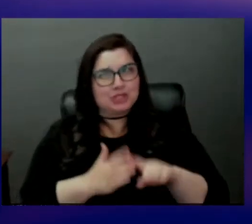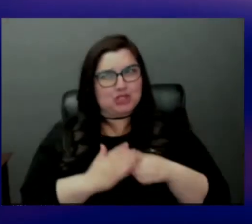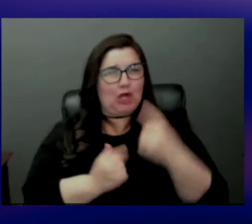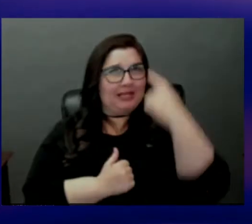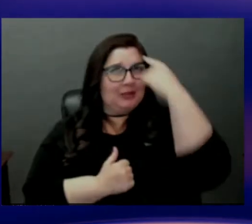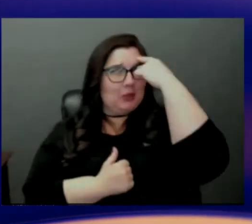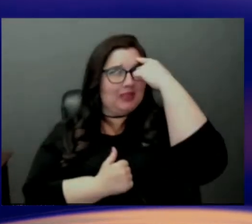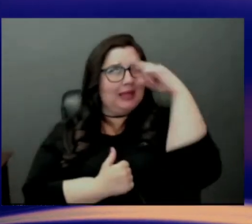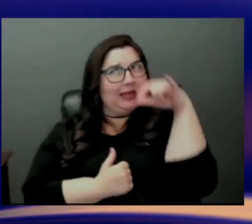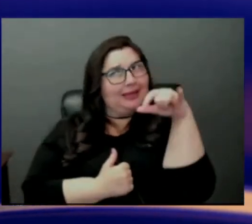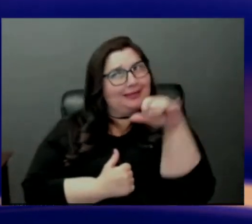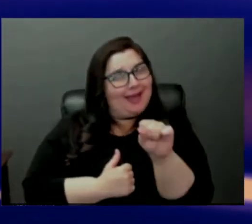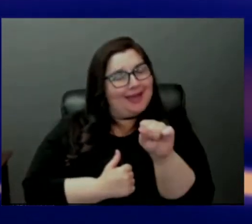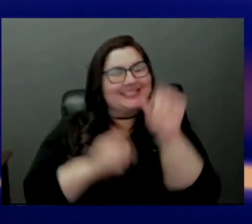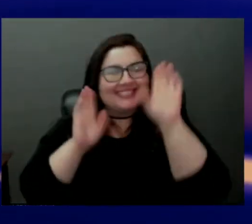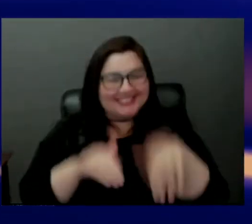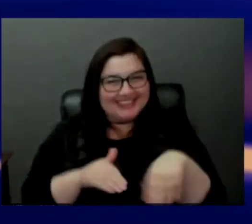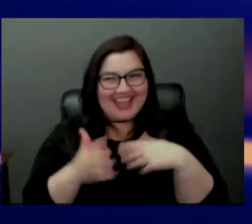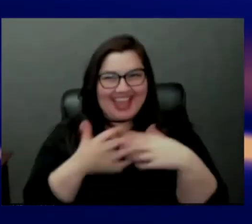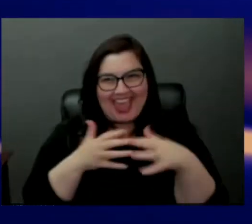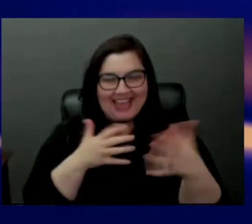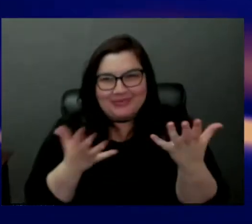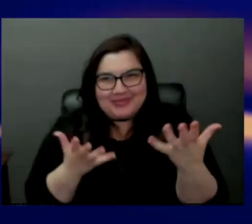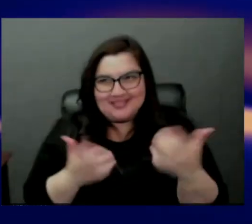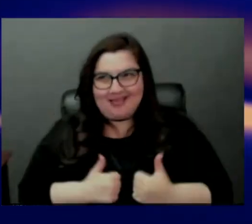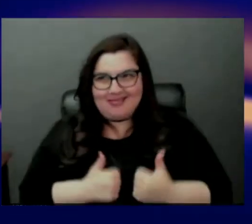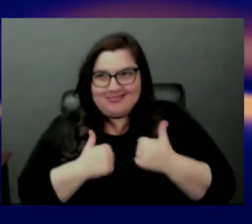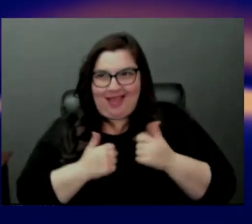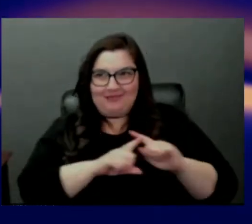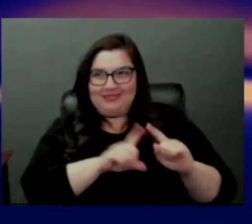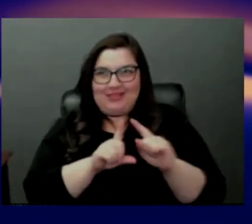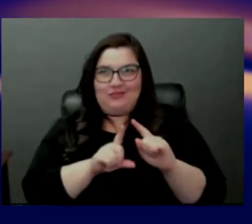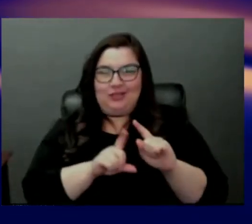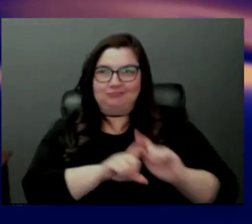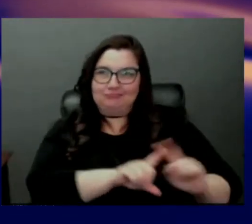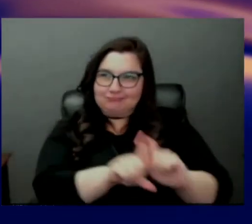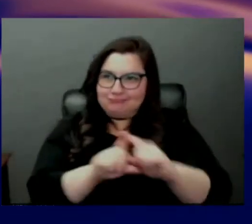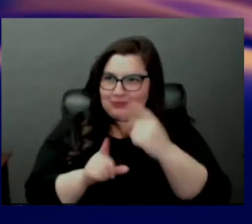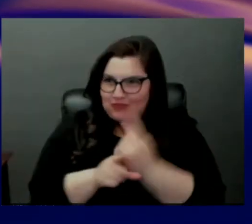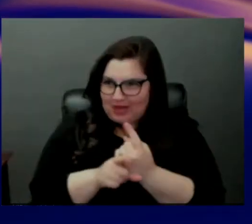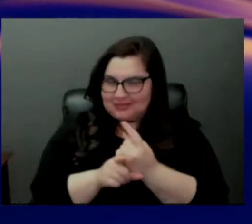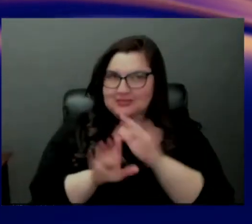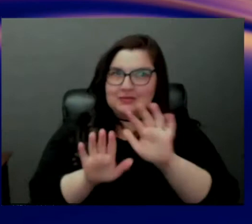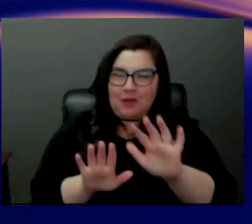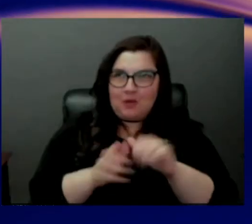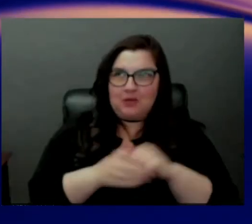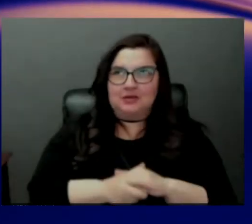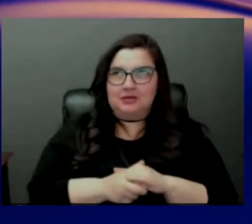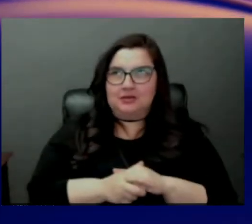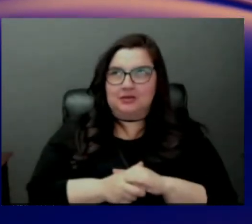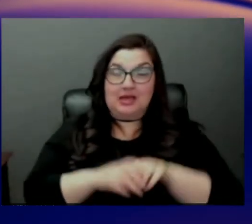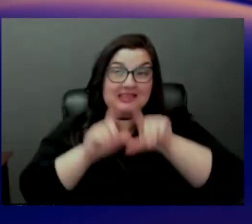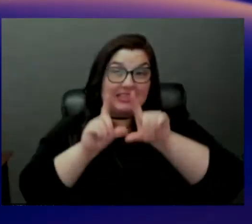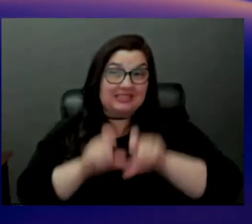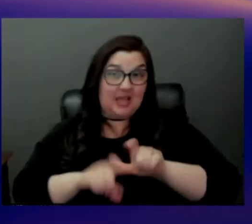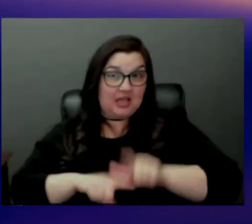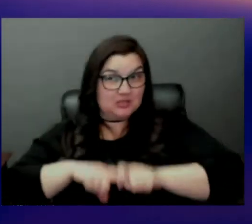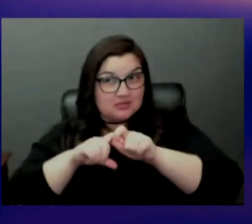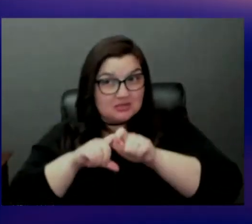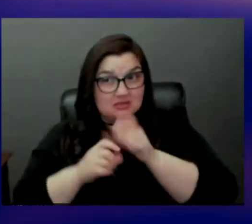Anyway, we all live different paced lives. Yes. - Can I stop the assessment? Can I stop courses, come back?